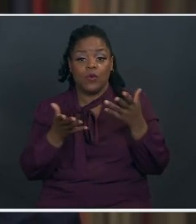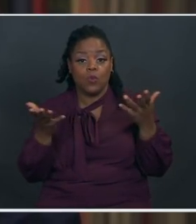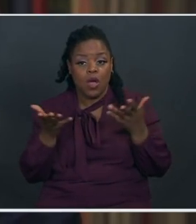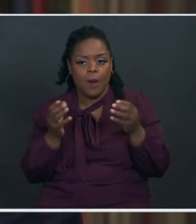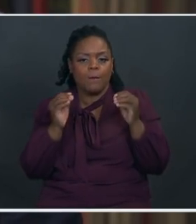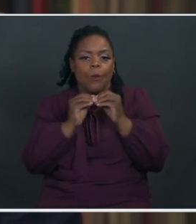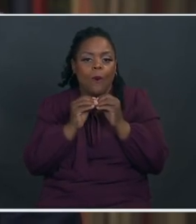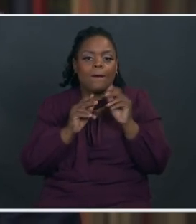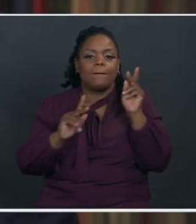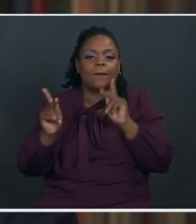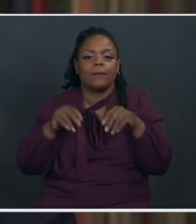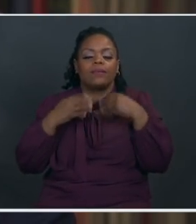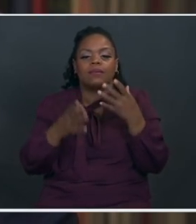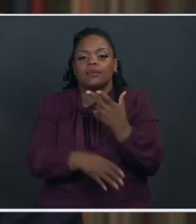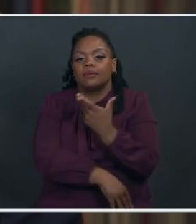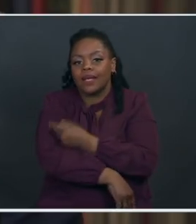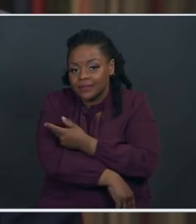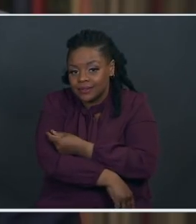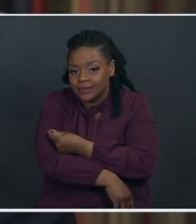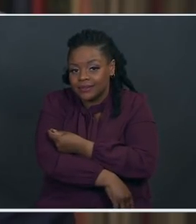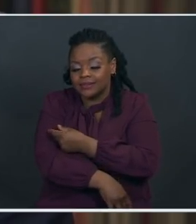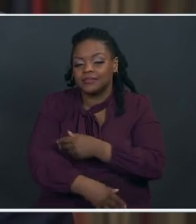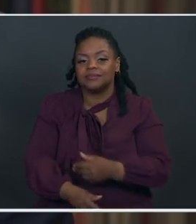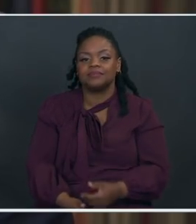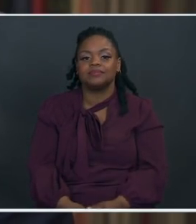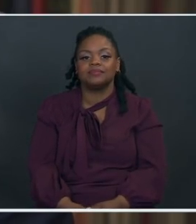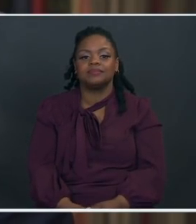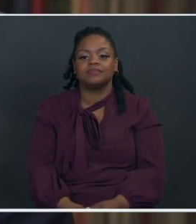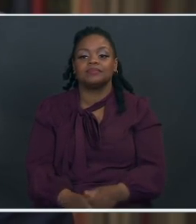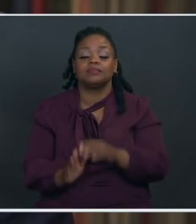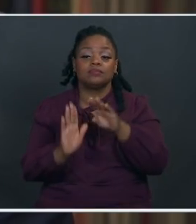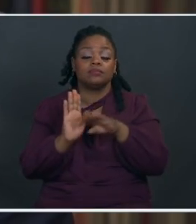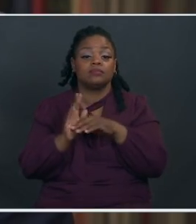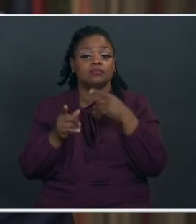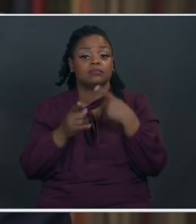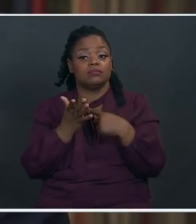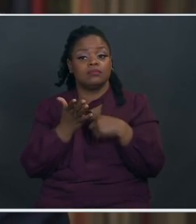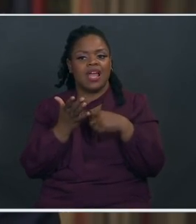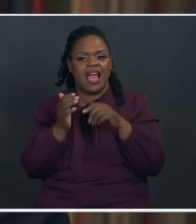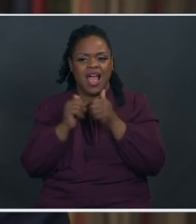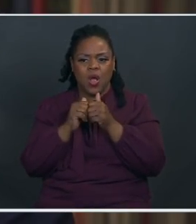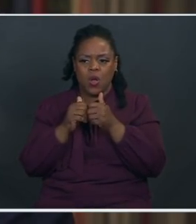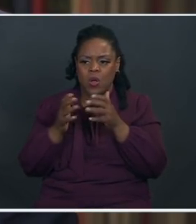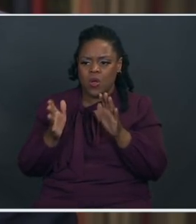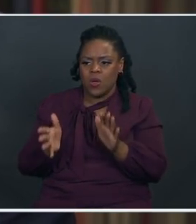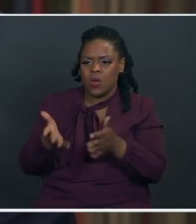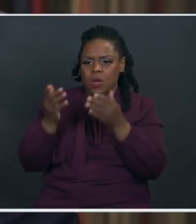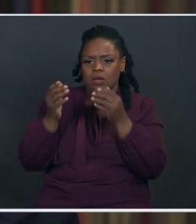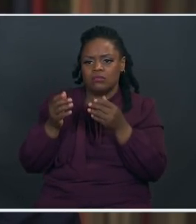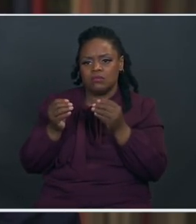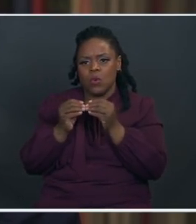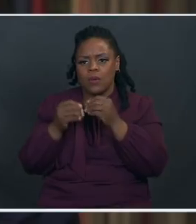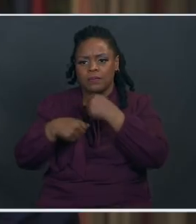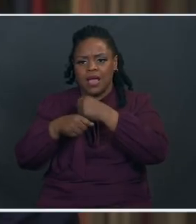Now, let me take you through what we're doing to increase the supply. So, the president invoked the Defense Production Act last week